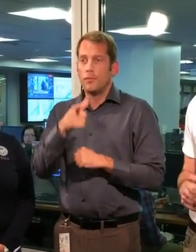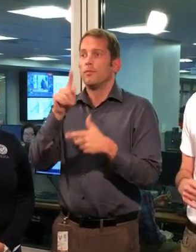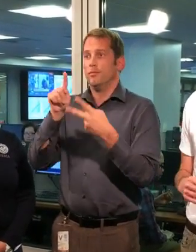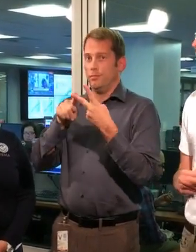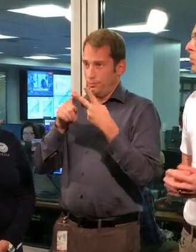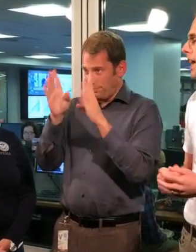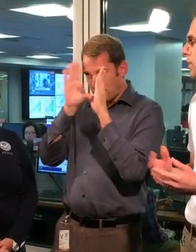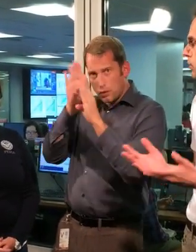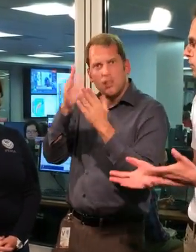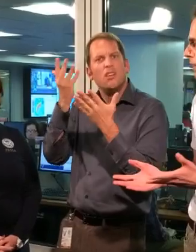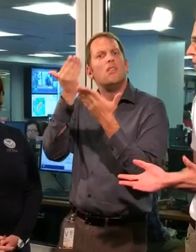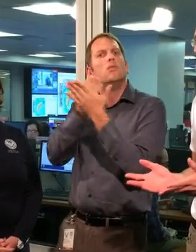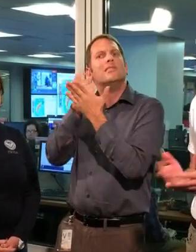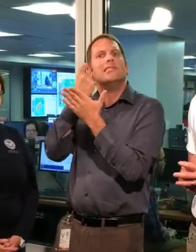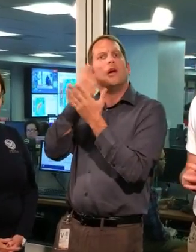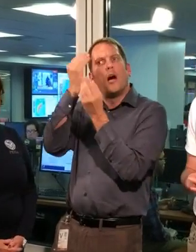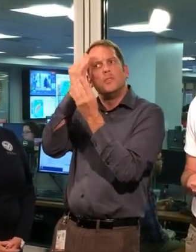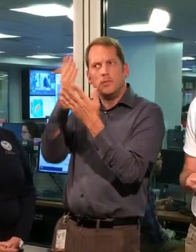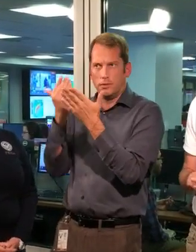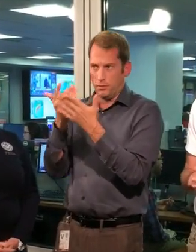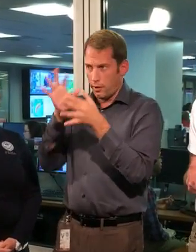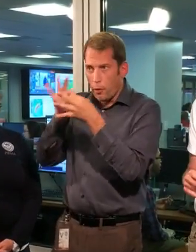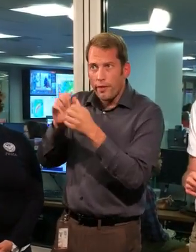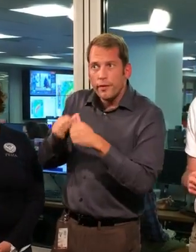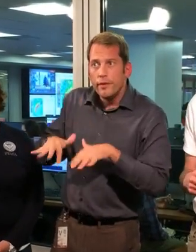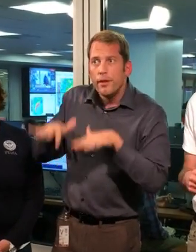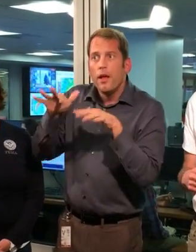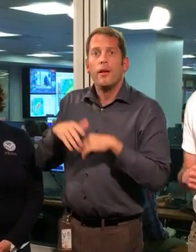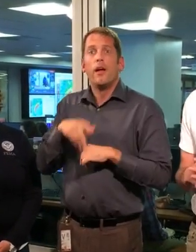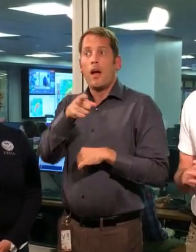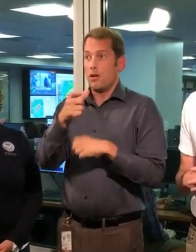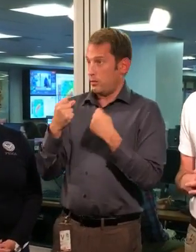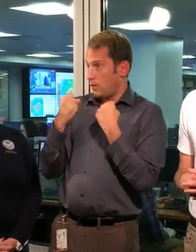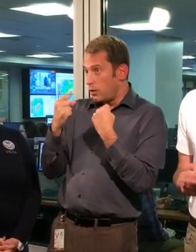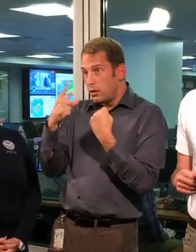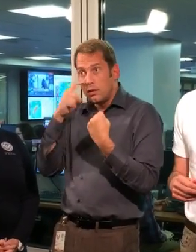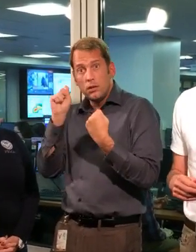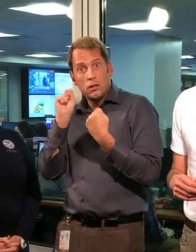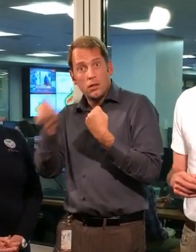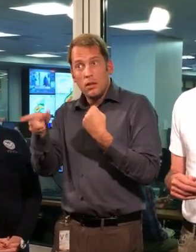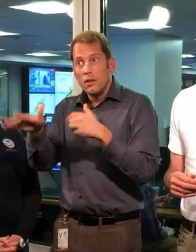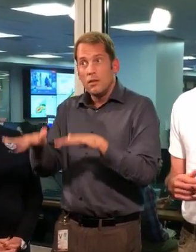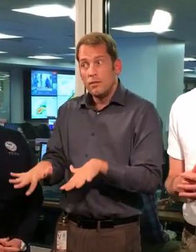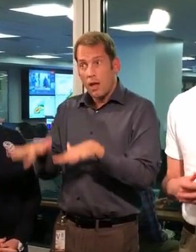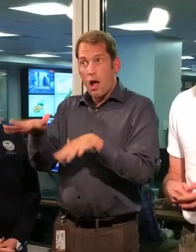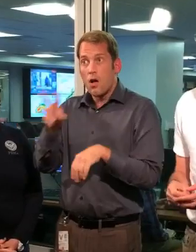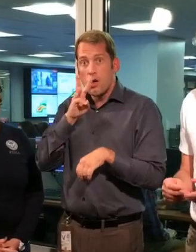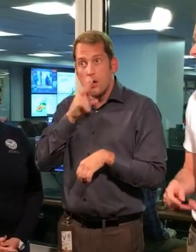with people driving through flooded waters, so if you happen to see flooded waters, remember to turn around and don't drown.